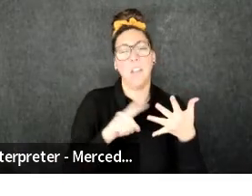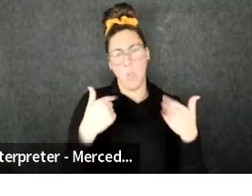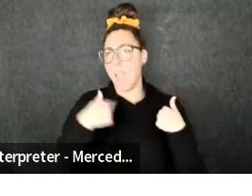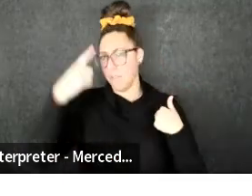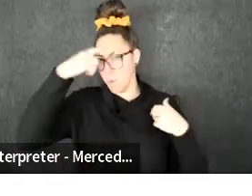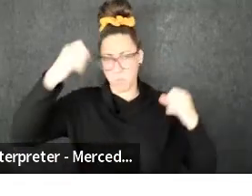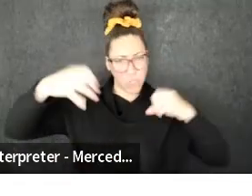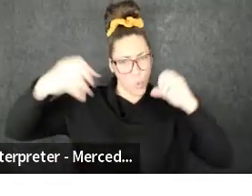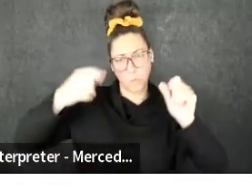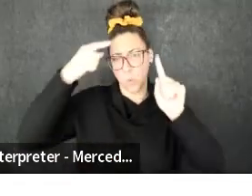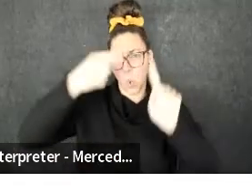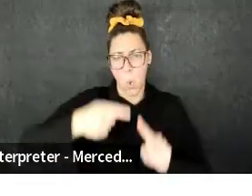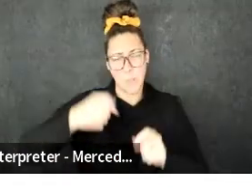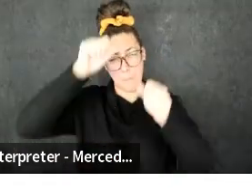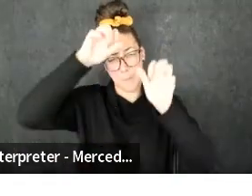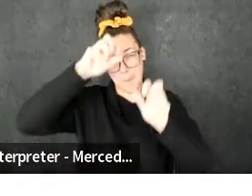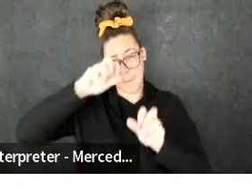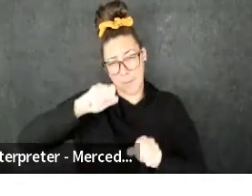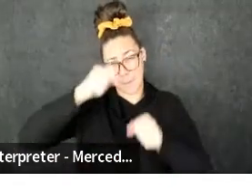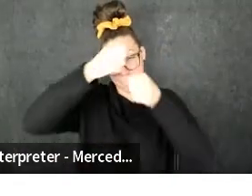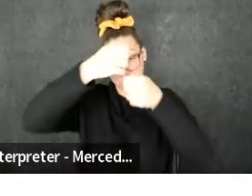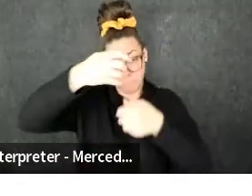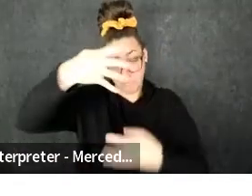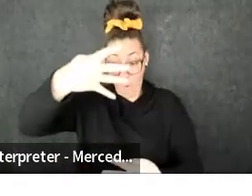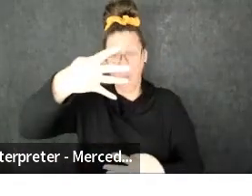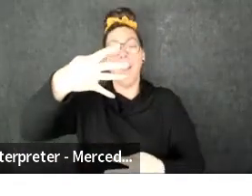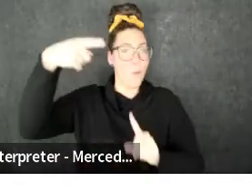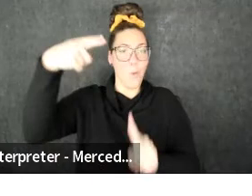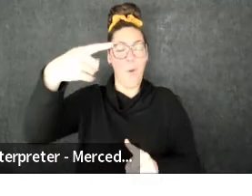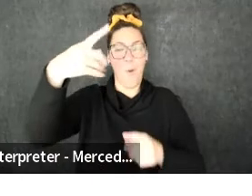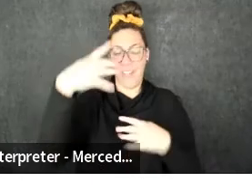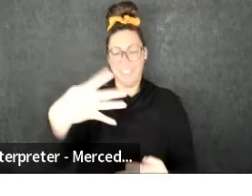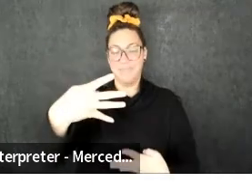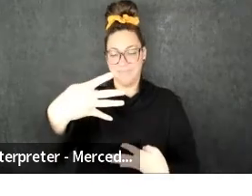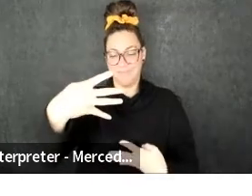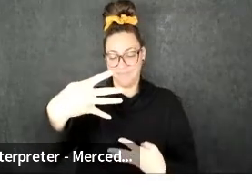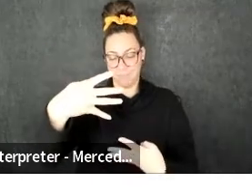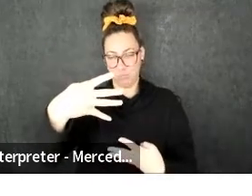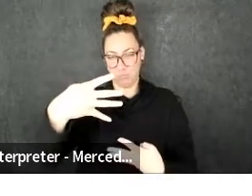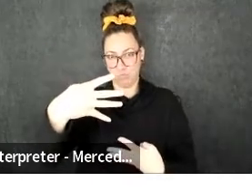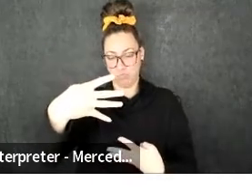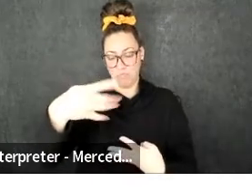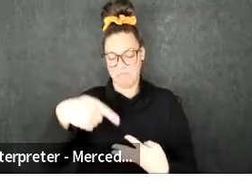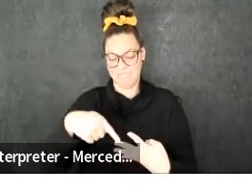but not all of them are important or ones that need to be prioritized now. Right.